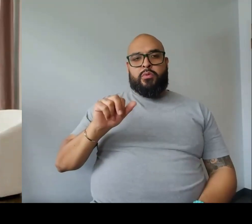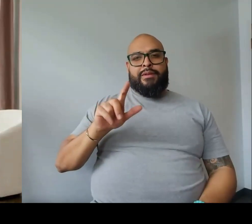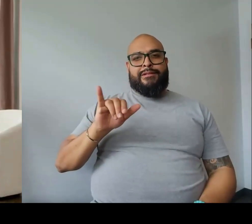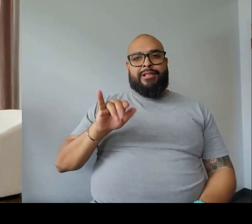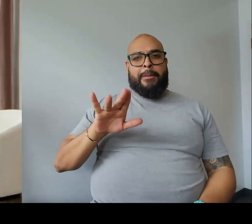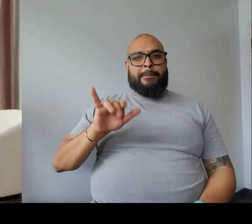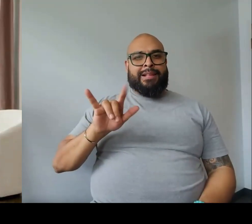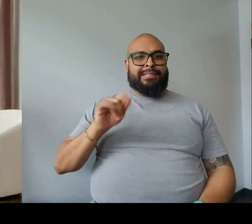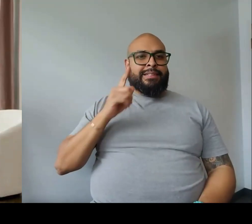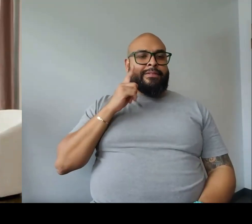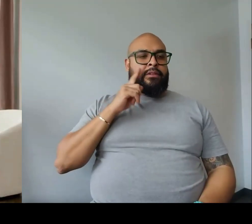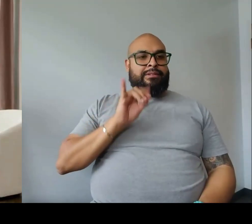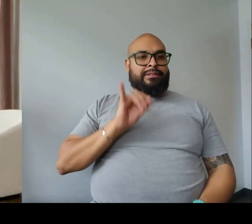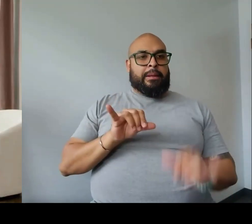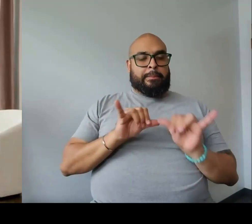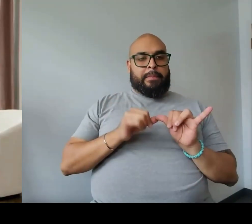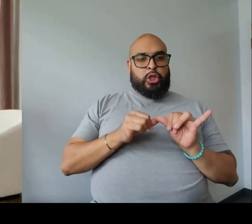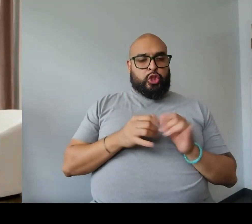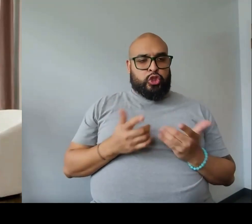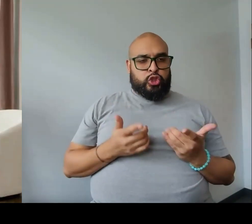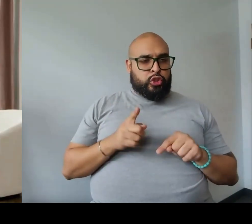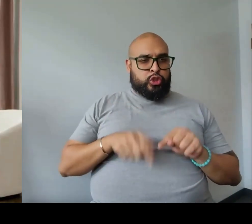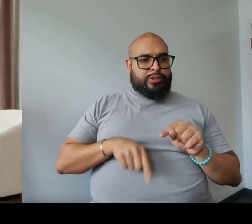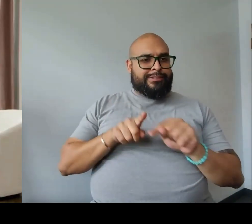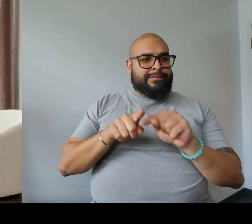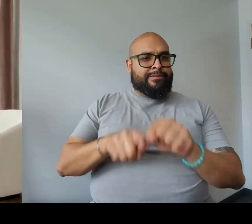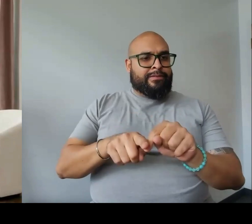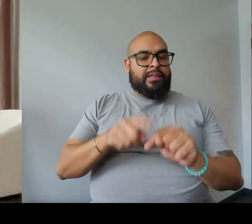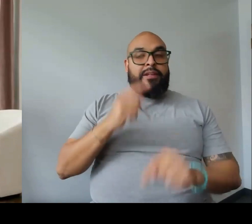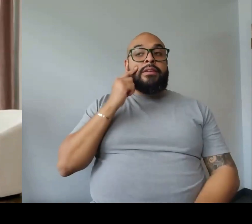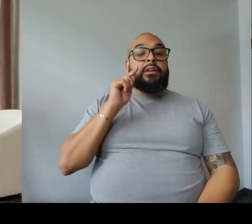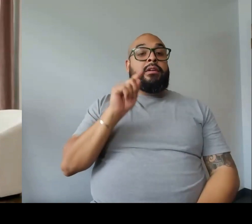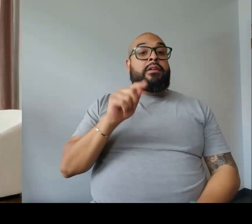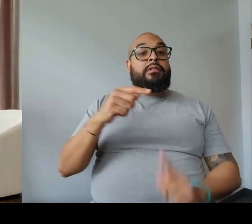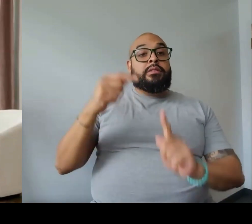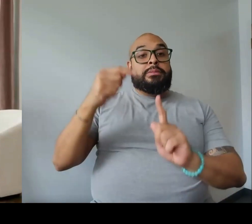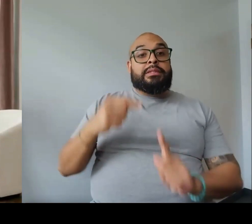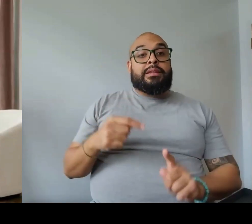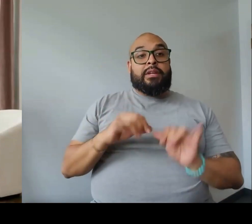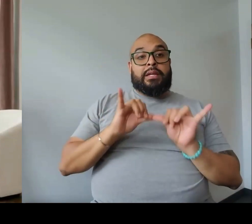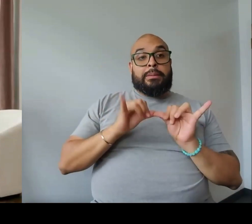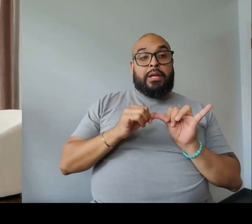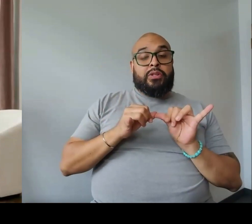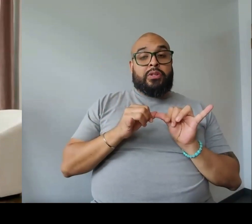for my, the question that, asking about specific measures that you can give,